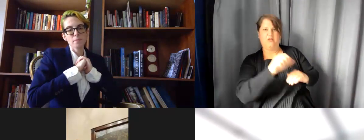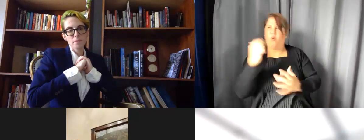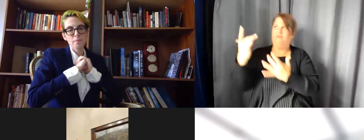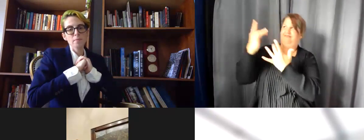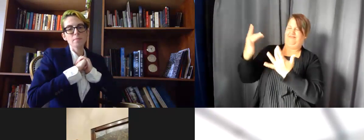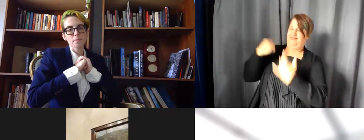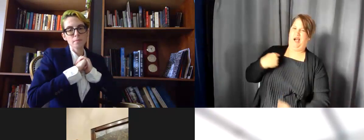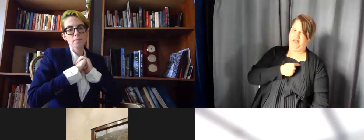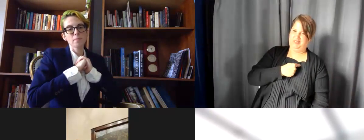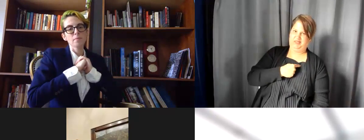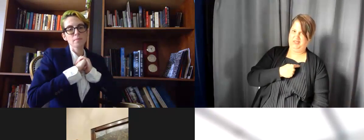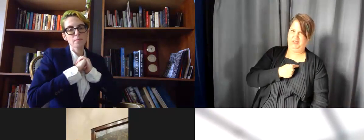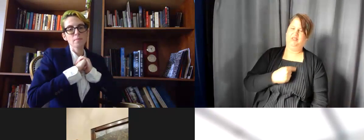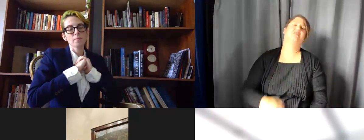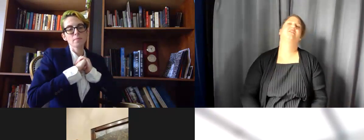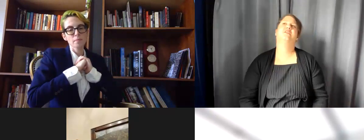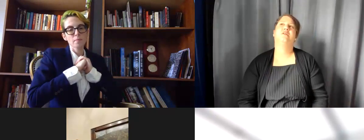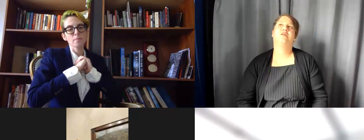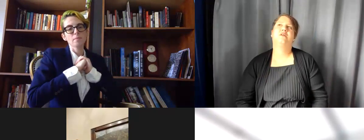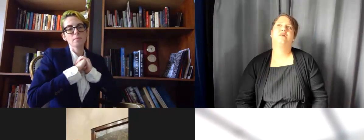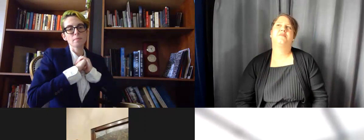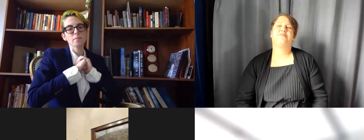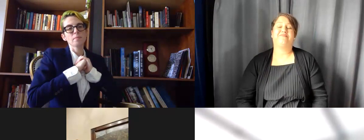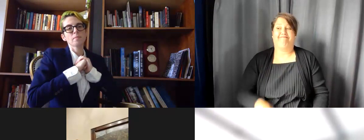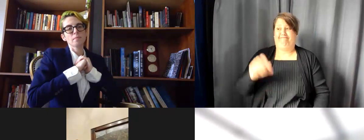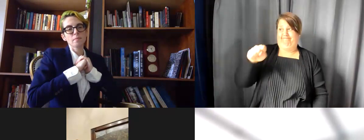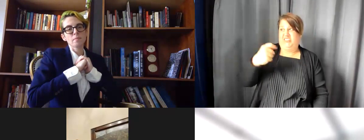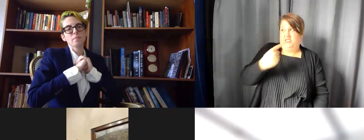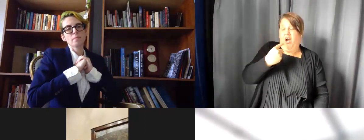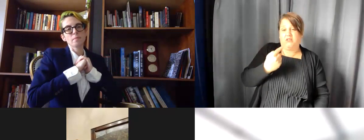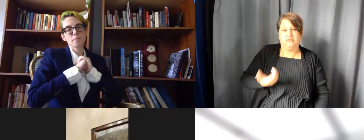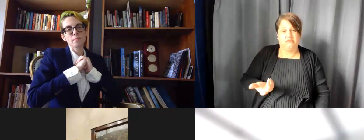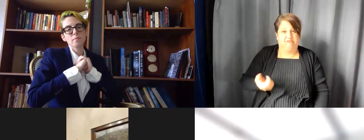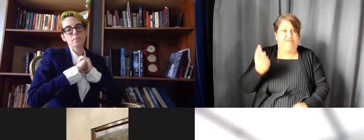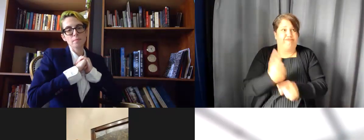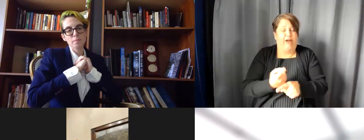Jordan Radford: It's it's a sucky situation for us, for sure.